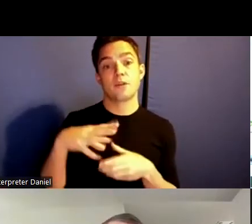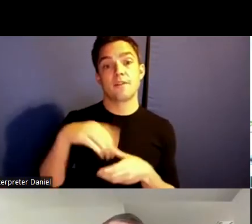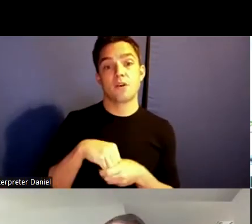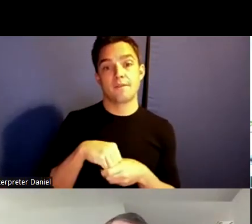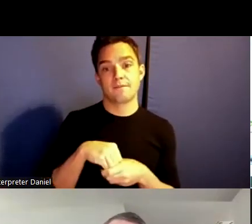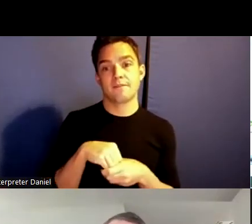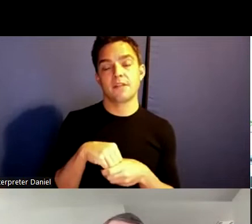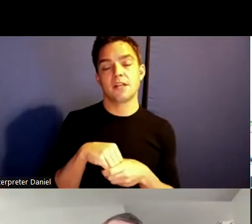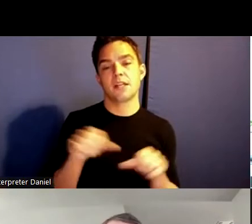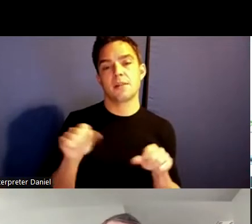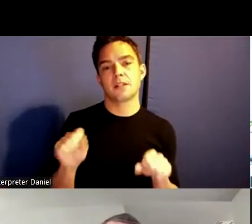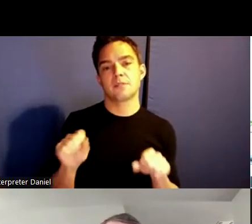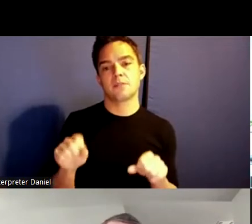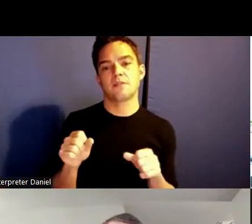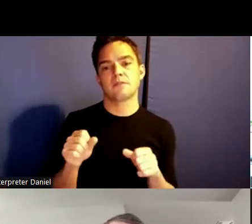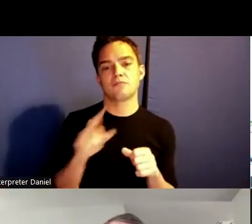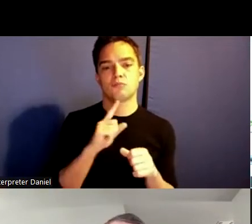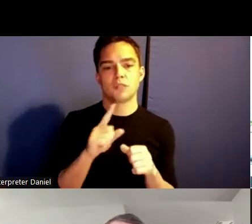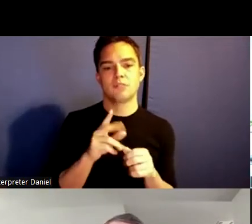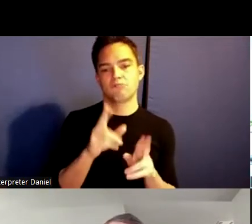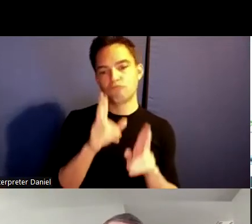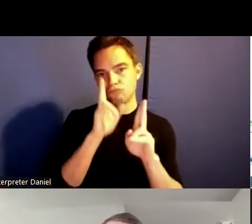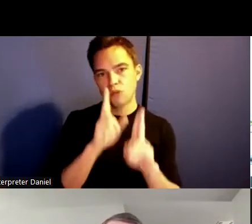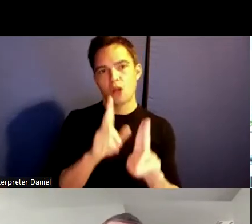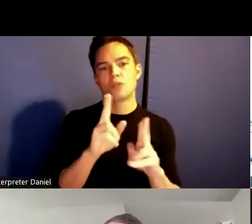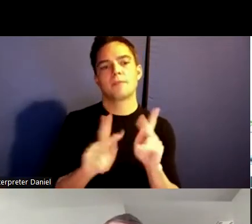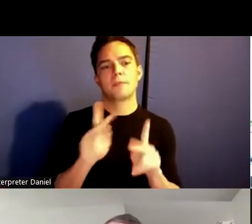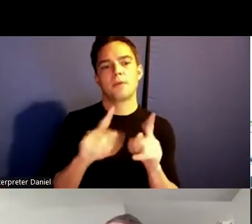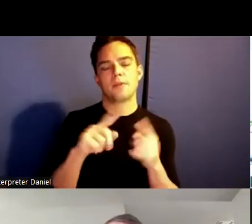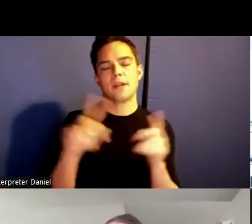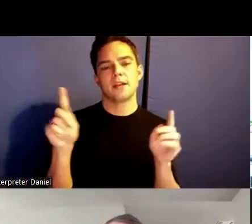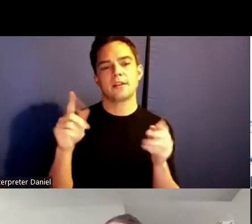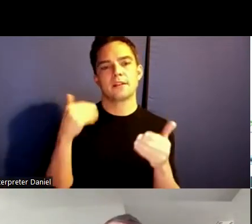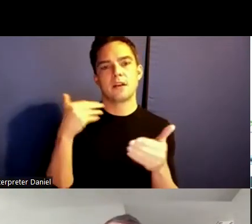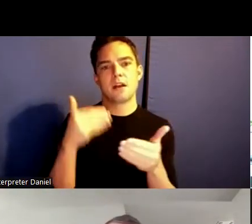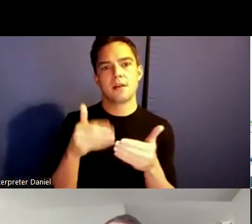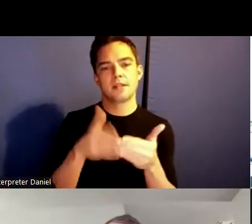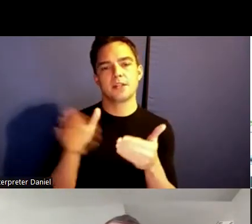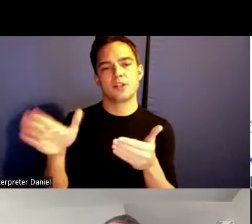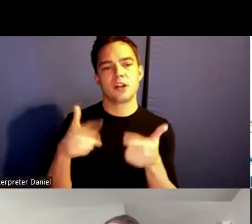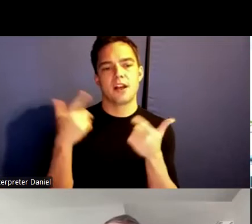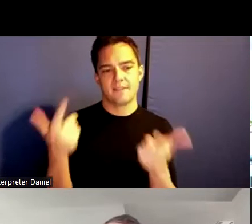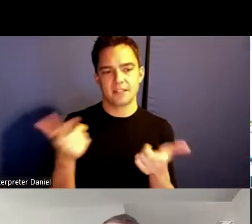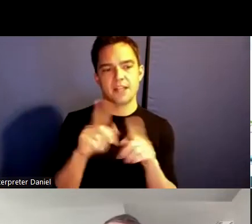possibilities of really honoring people as they come to the end of their lives and the difference they've made on us